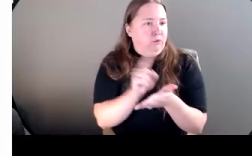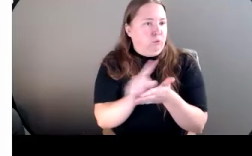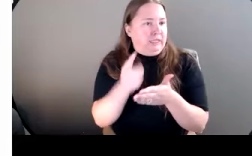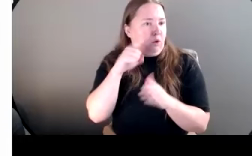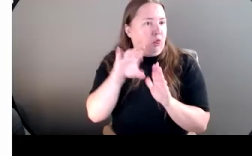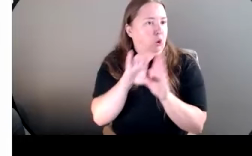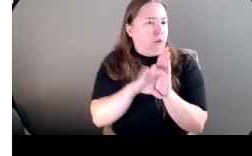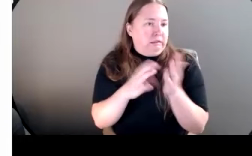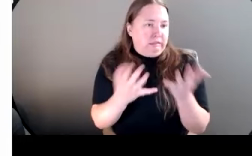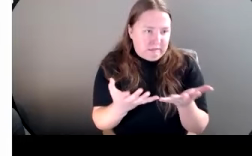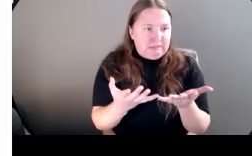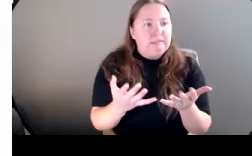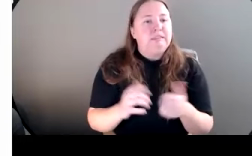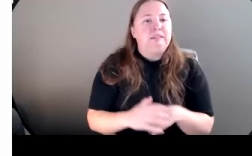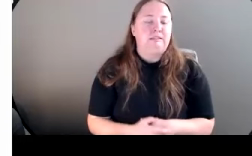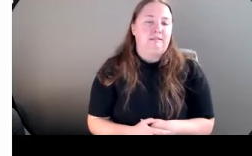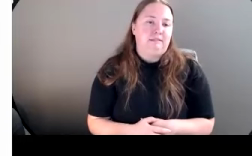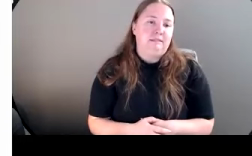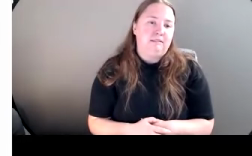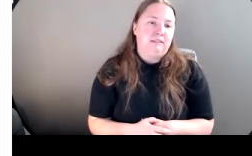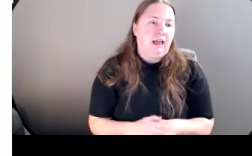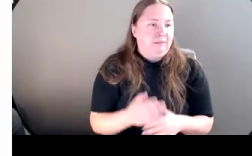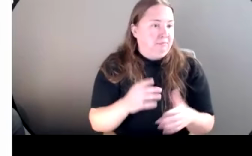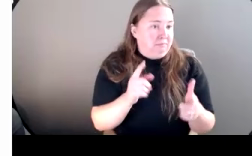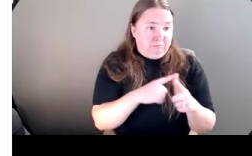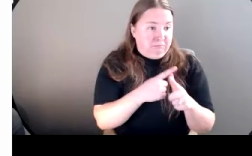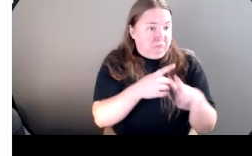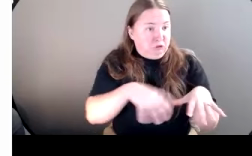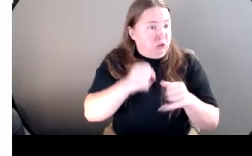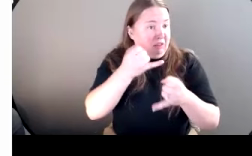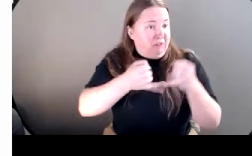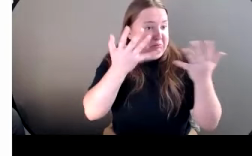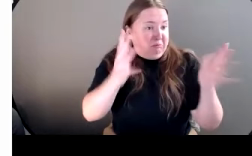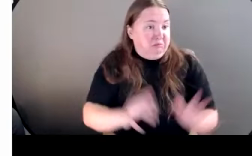And then that's just how far we got. And then we took our final,